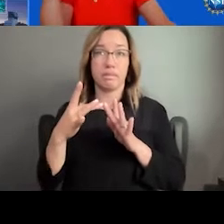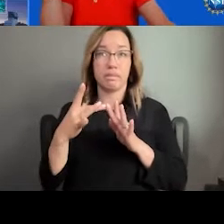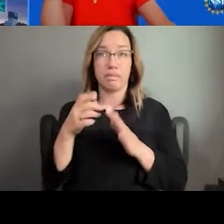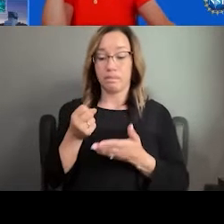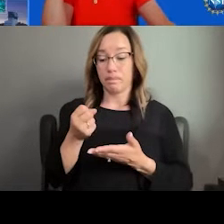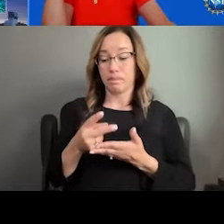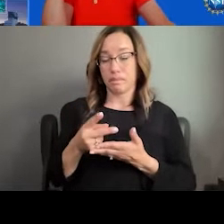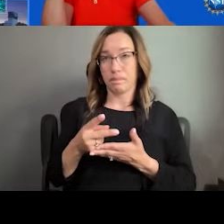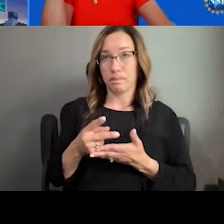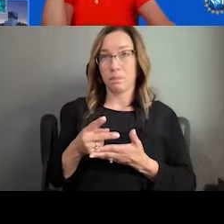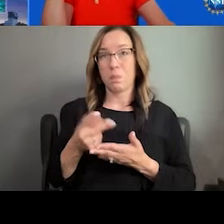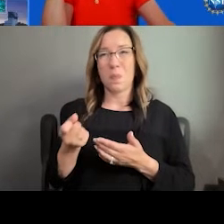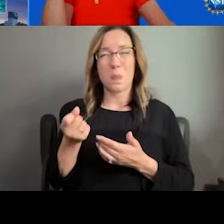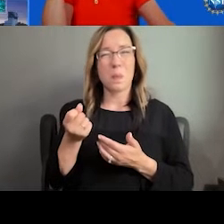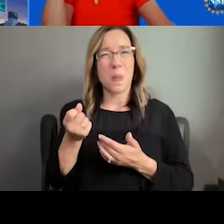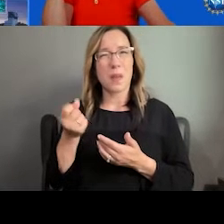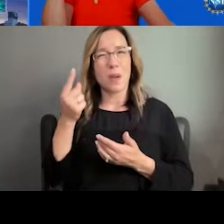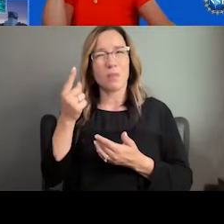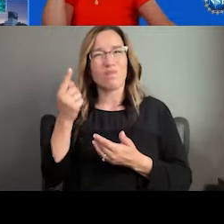the cognizant NSF program officer